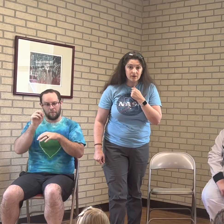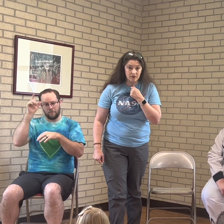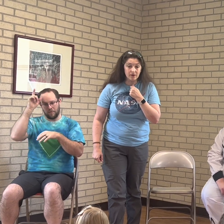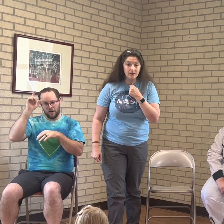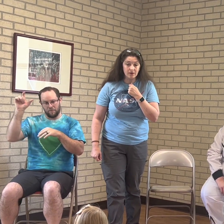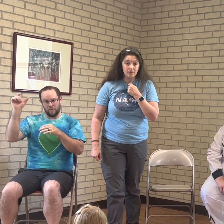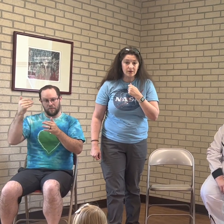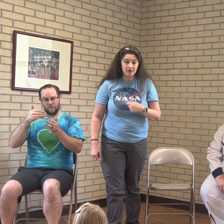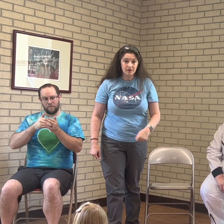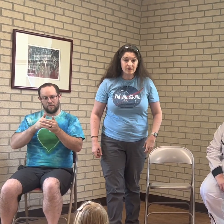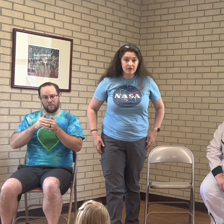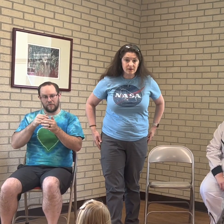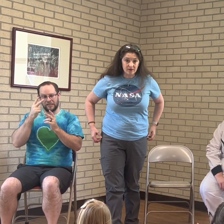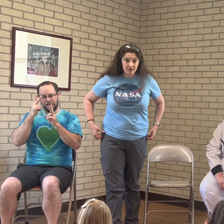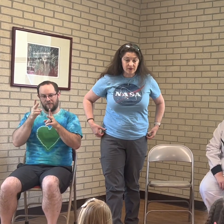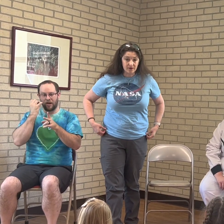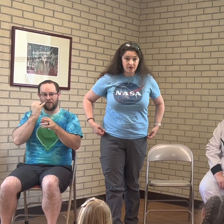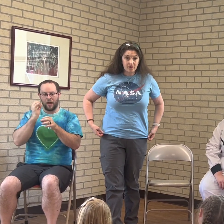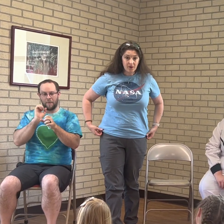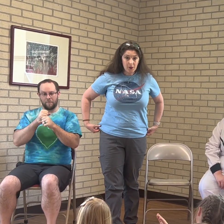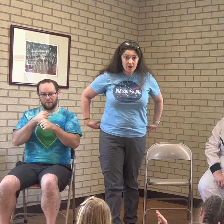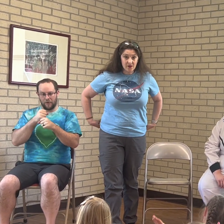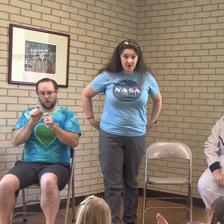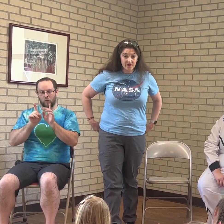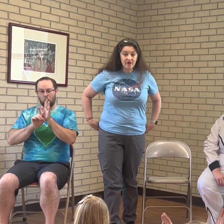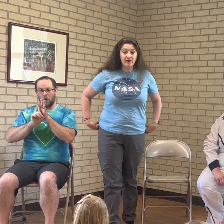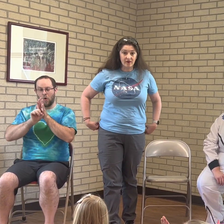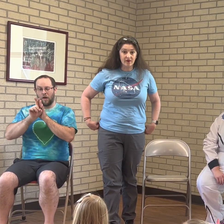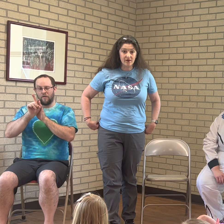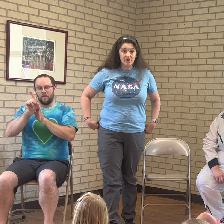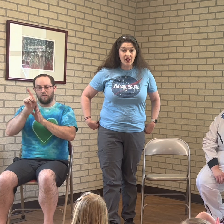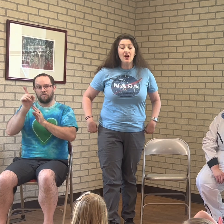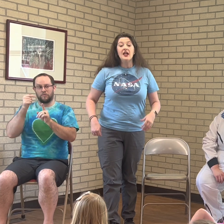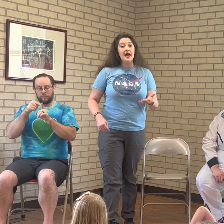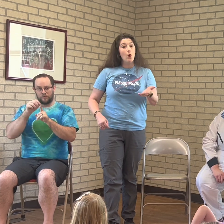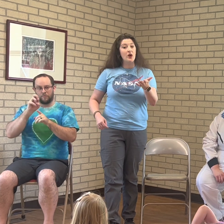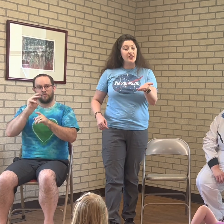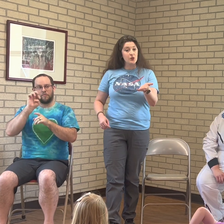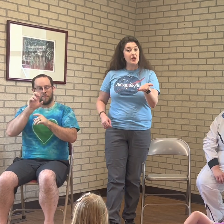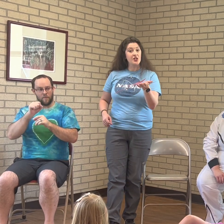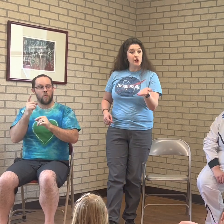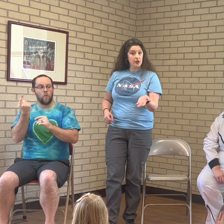they're seeing if they can make a rocket strong enough to go to Mars. Dr. Shannon: Yeah! One of the things